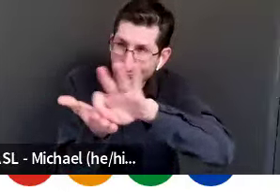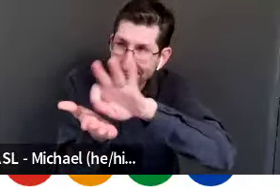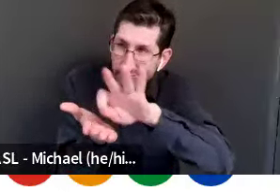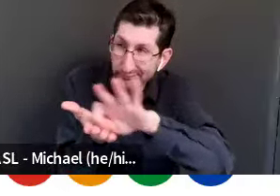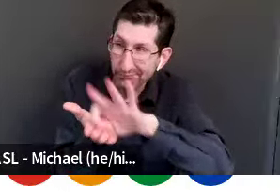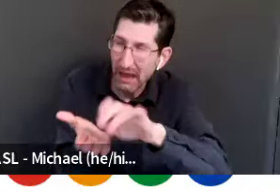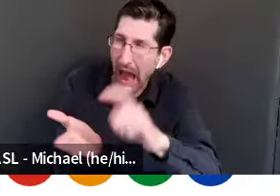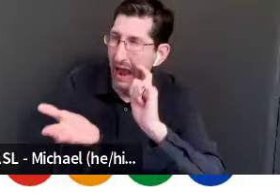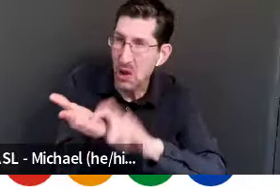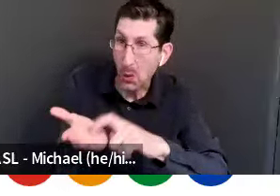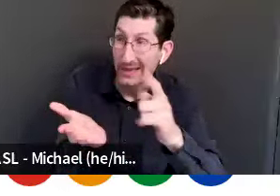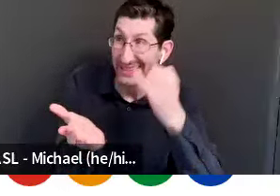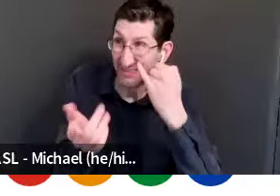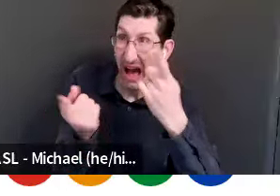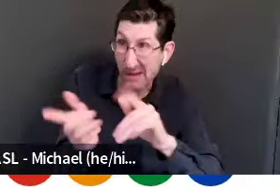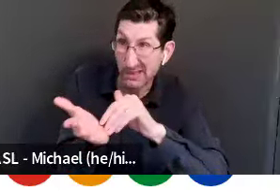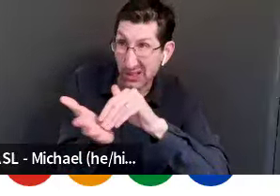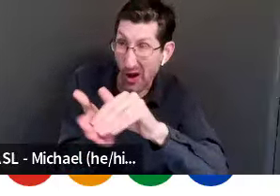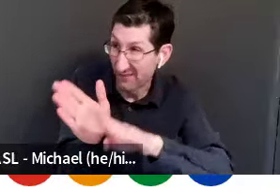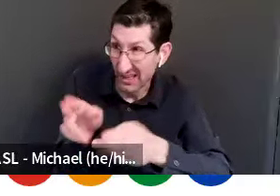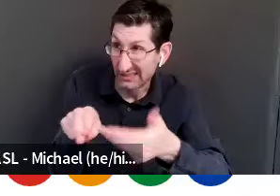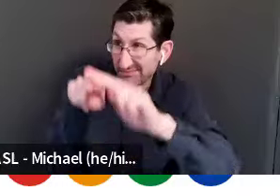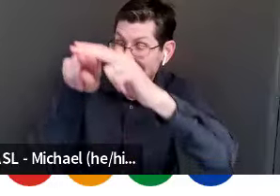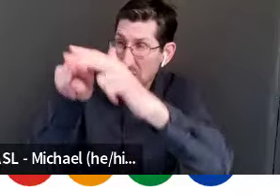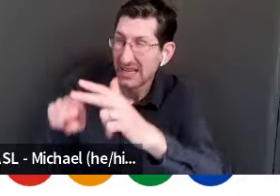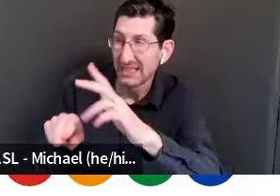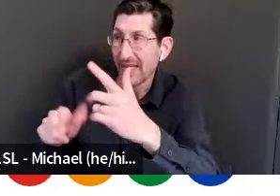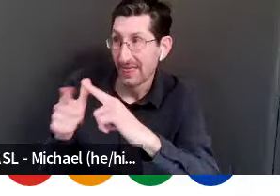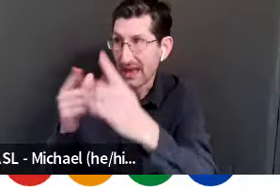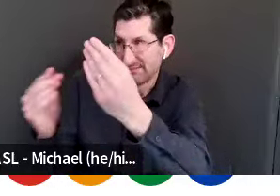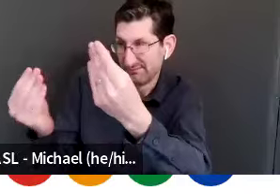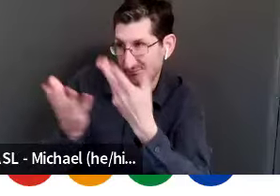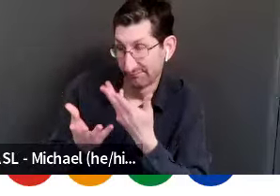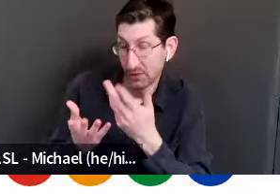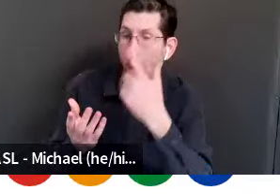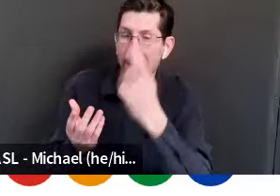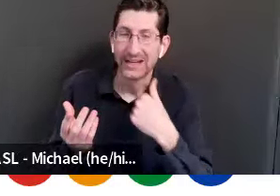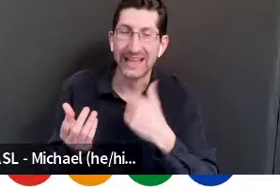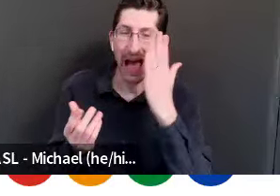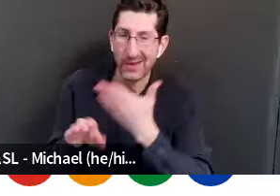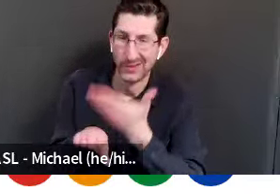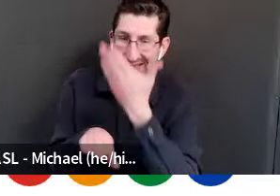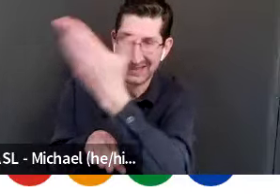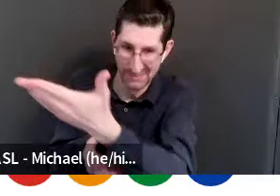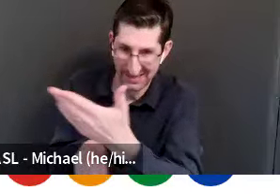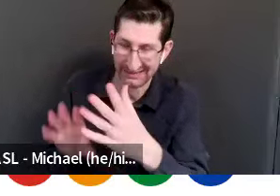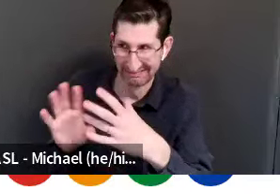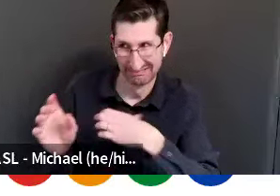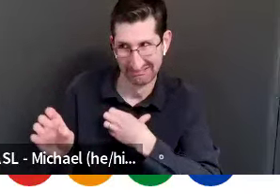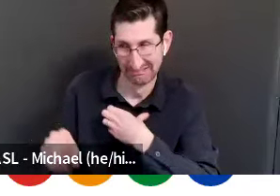ANY WAY WE CAN ESCALATE THESE EXPERIENCES TO YOU, YOU CAN TRACK IT FROM A TRENDING PERSPECTIVE, IF YOU CAN EDUCATE US ON THAT.